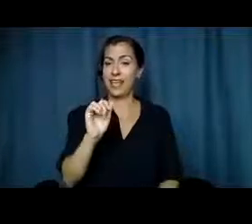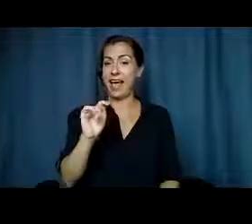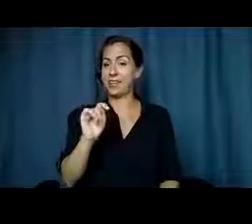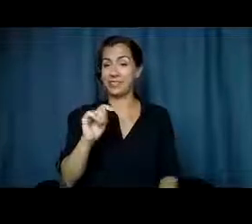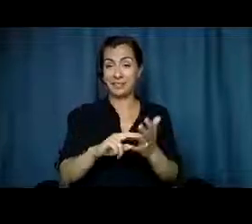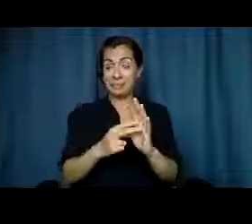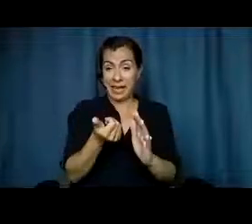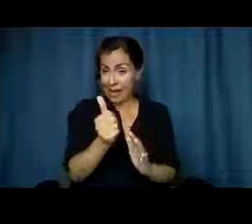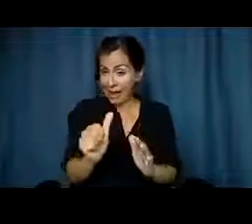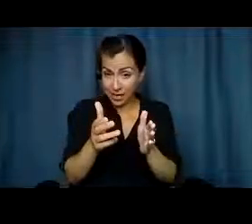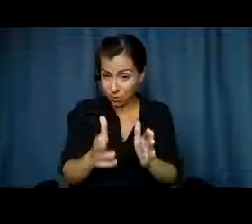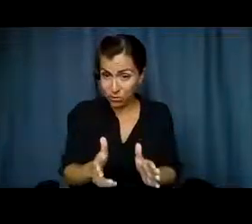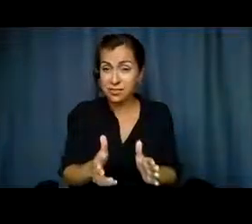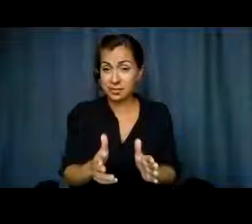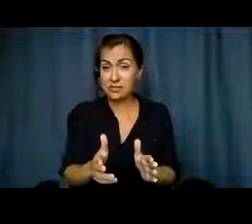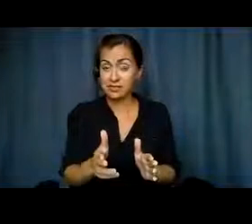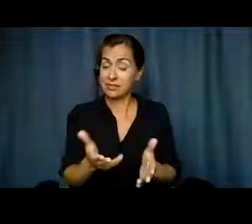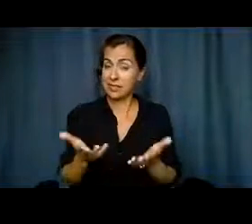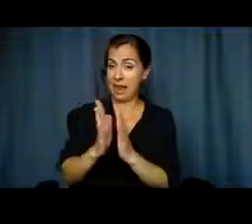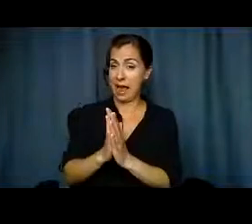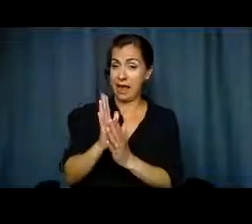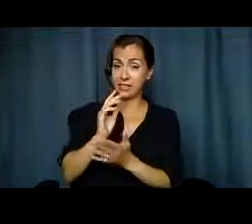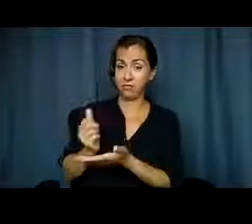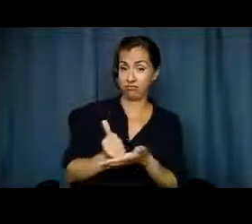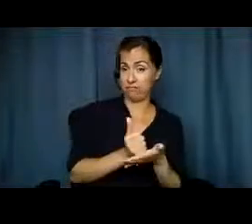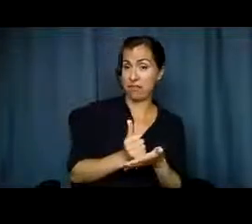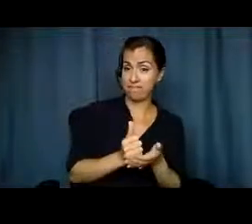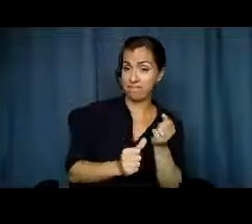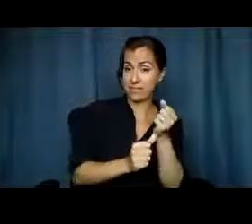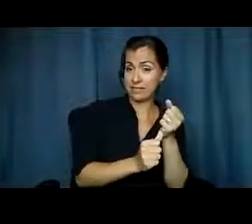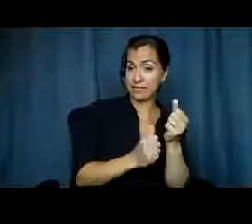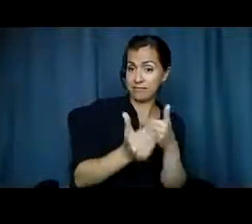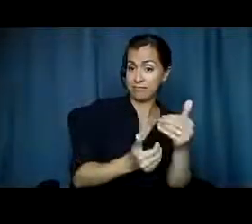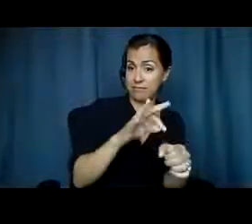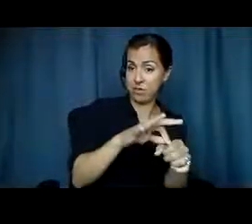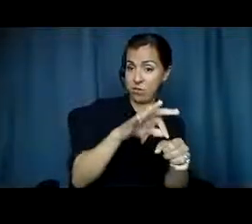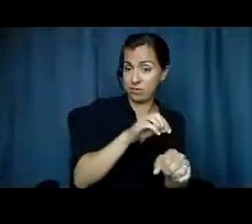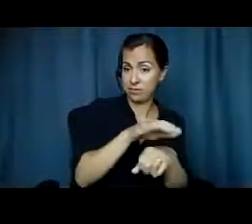and I think that speaks to our need for a lot of people to